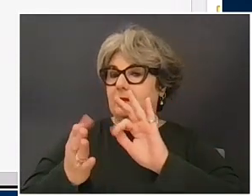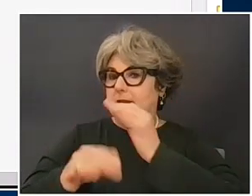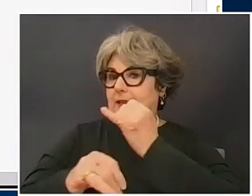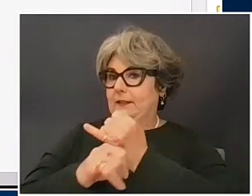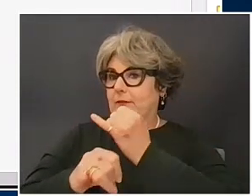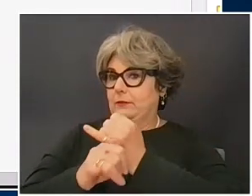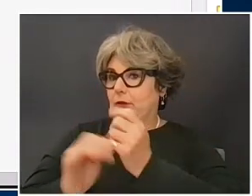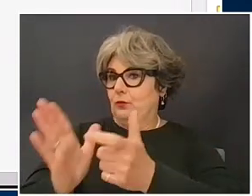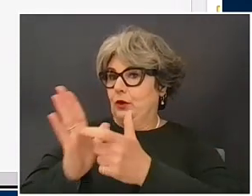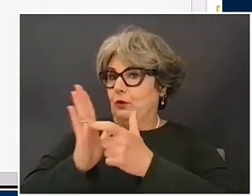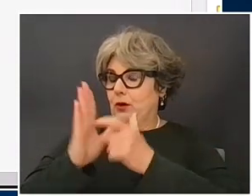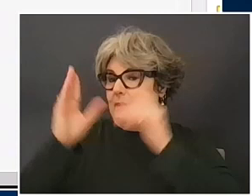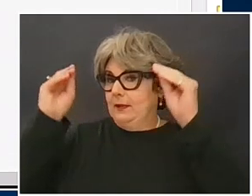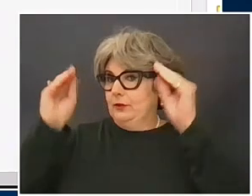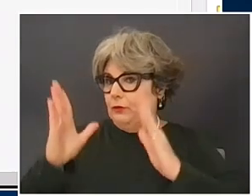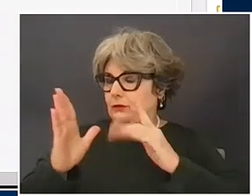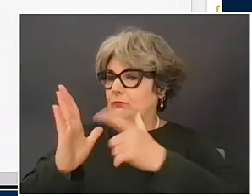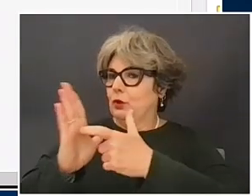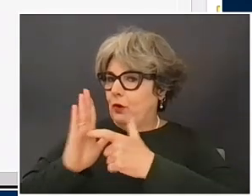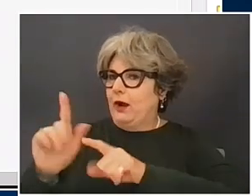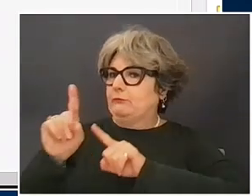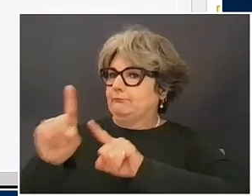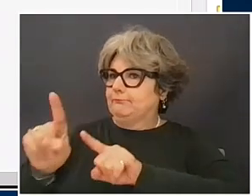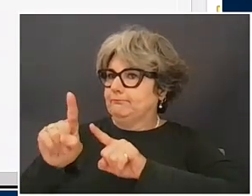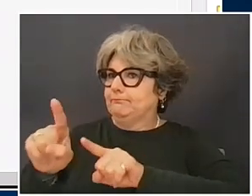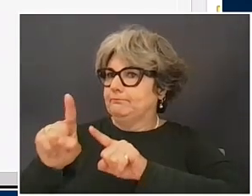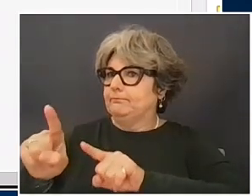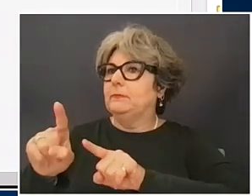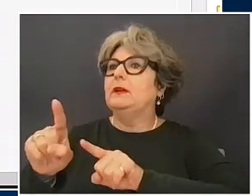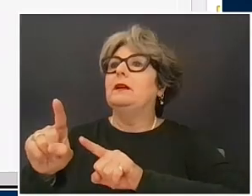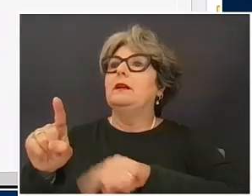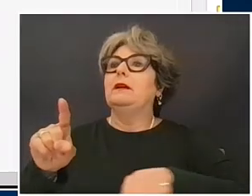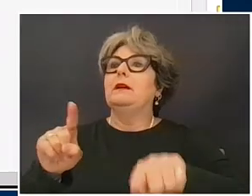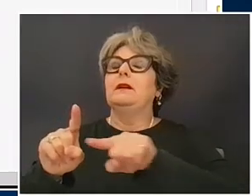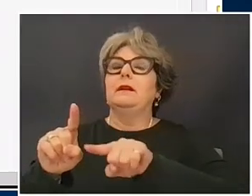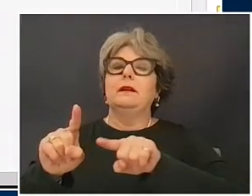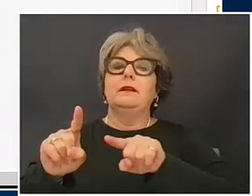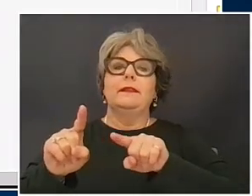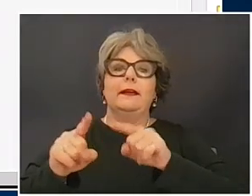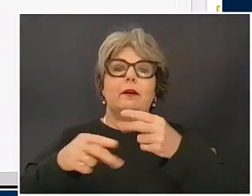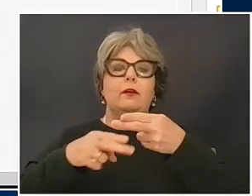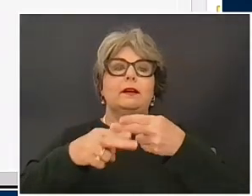its instructors take attendance, they are considered in attendance taking